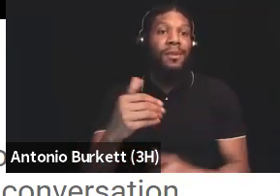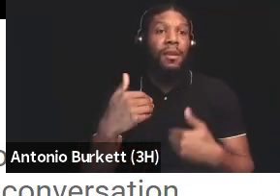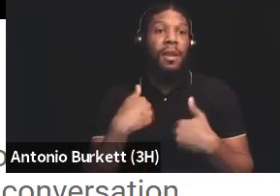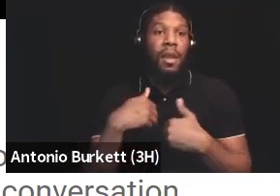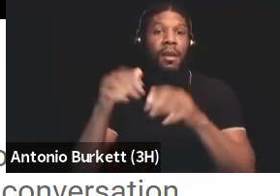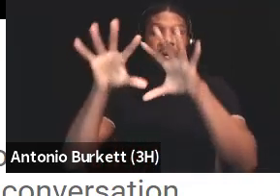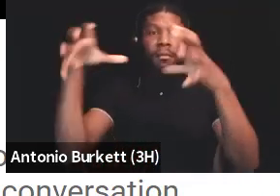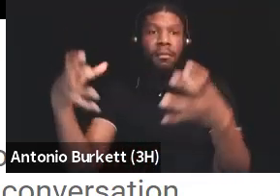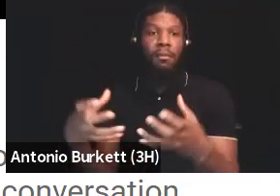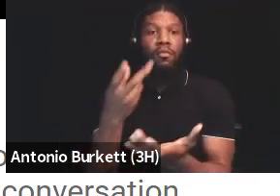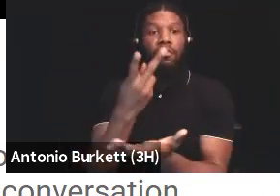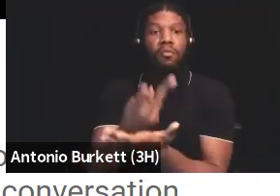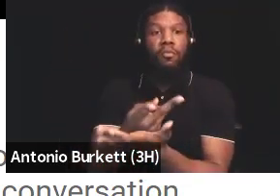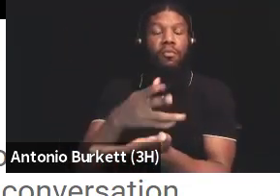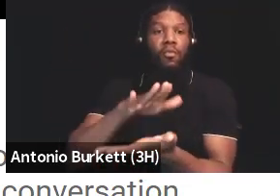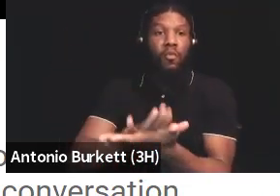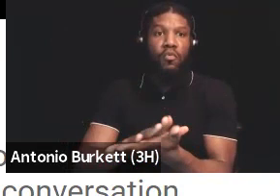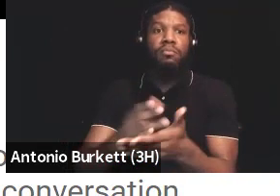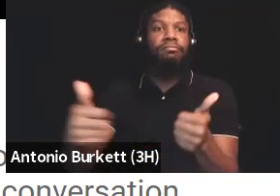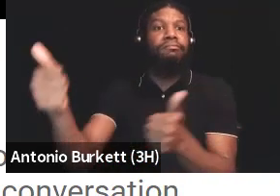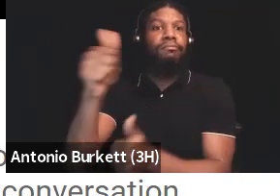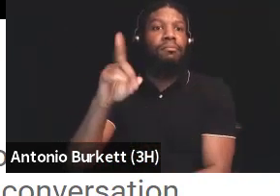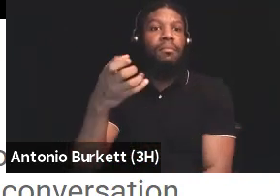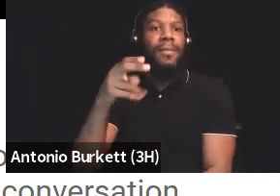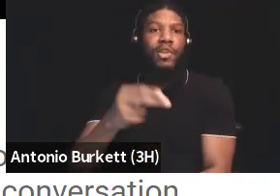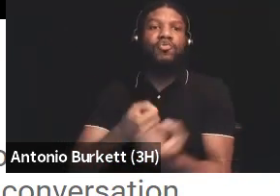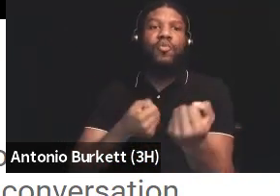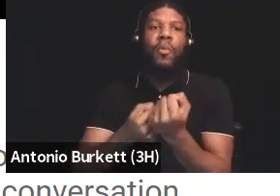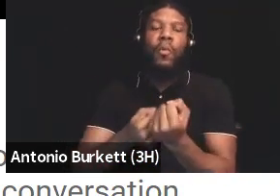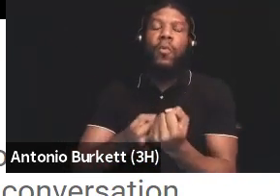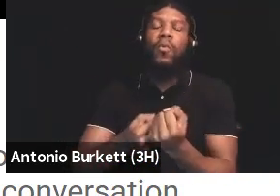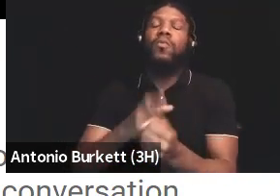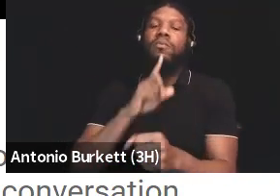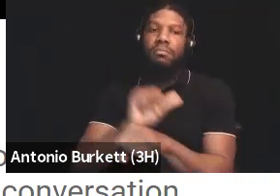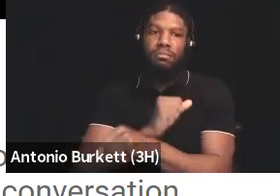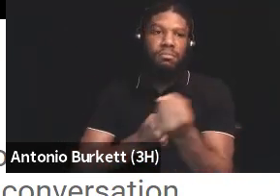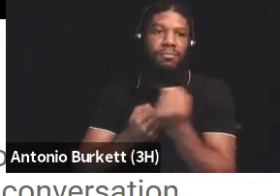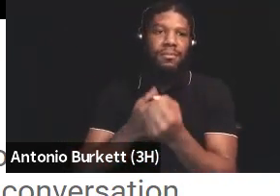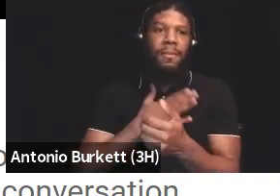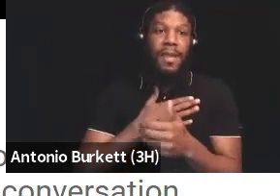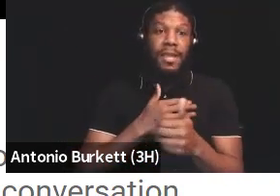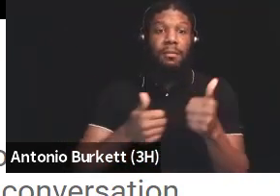very supportive Dean in the graduate school, who is my supervisor's supervisor, and she was very